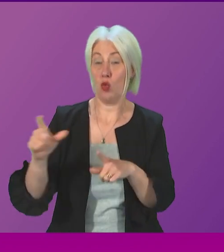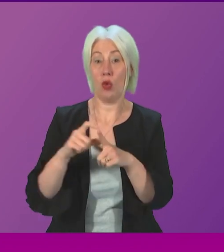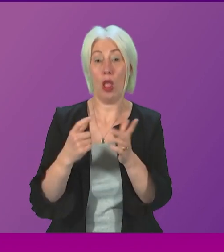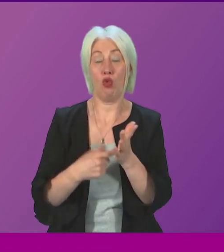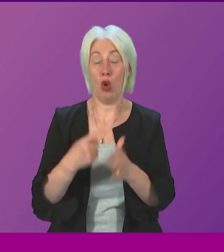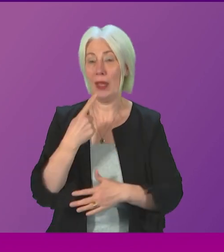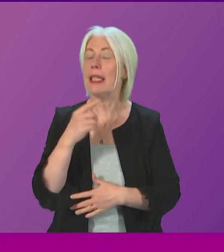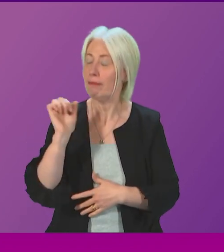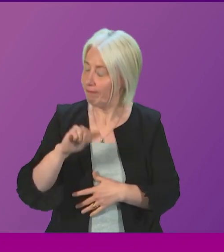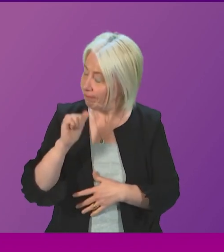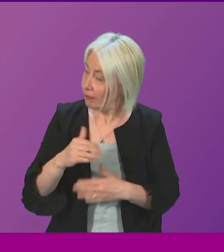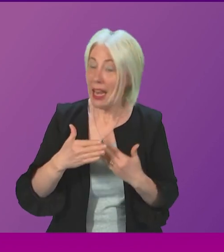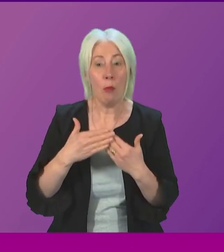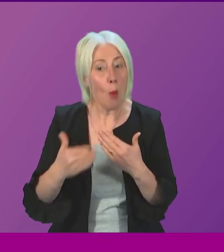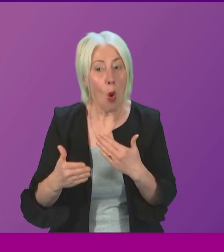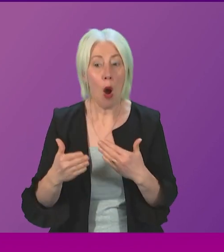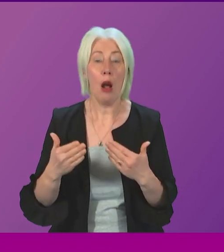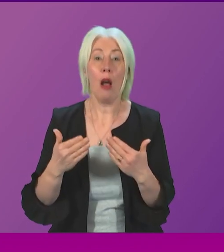Of course, I will absolutely seek to do what more can be done about the process that is